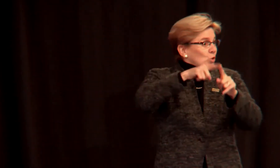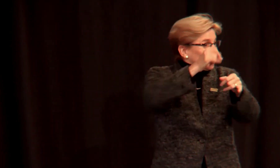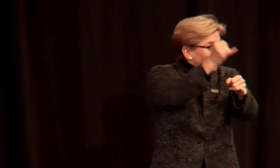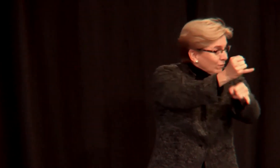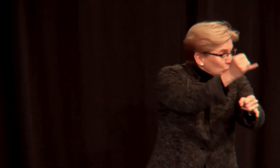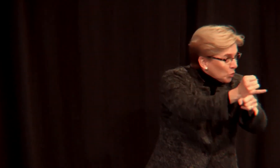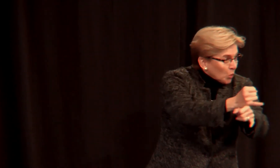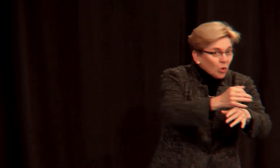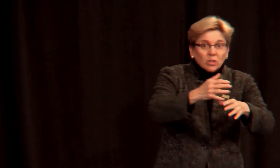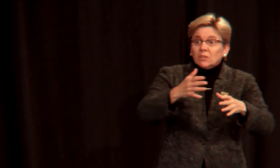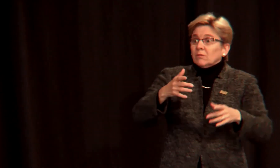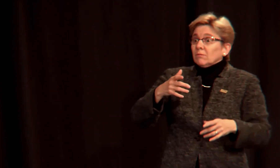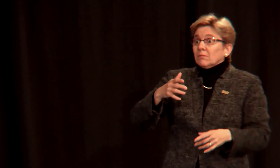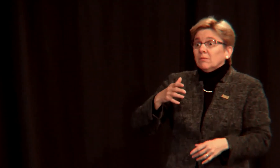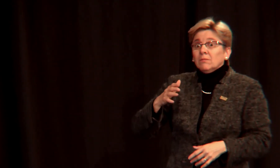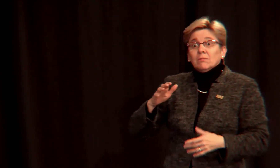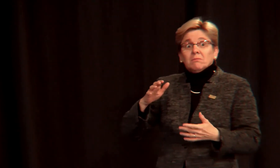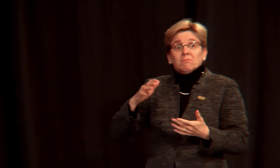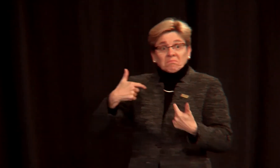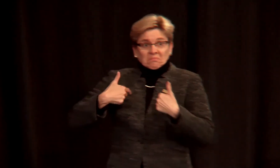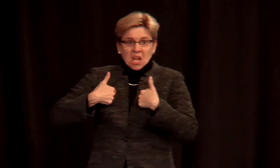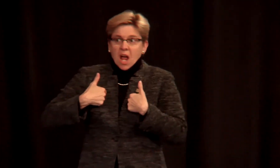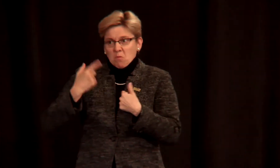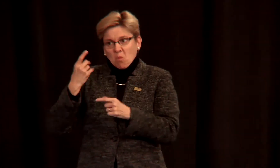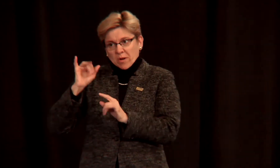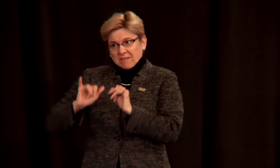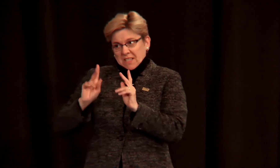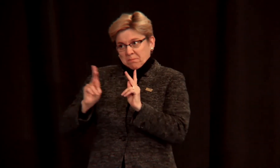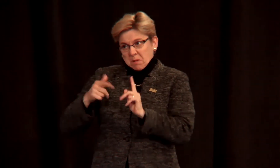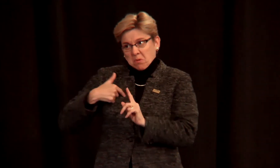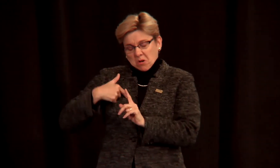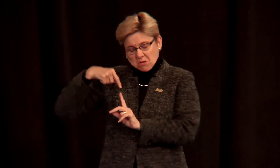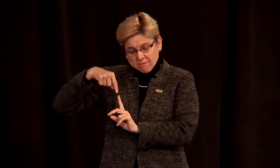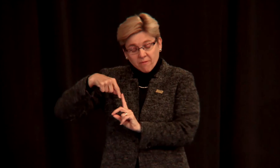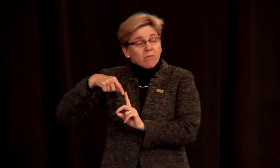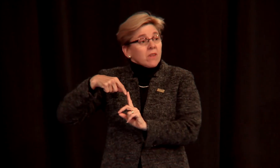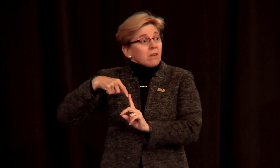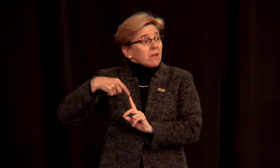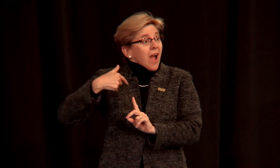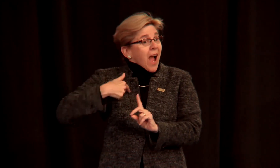or went to a Deaf School like I did myself,